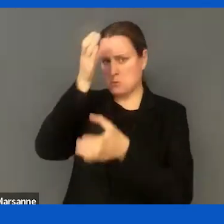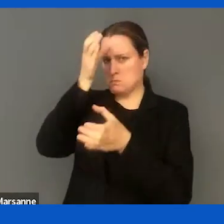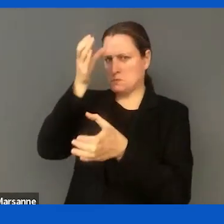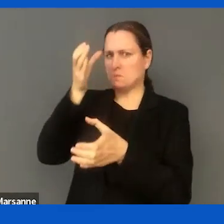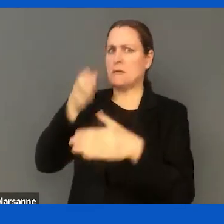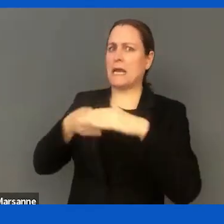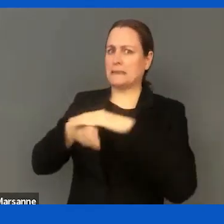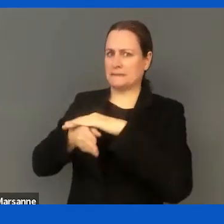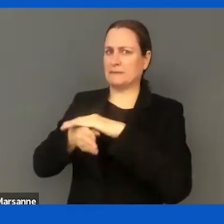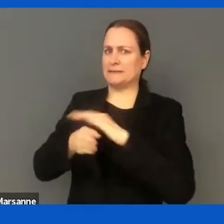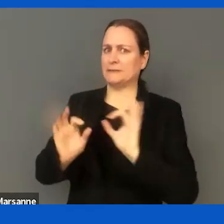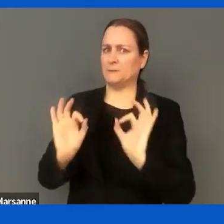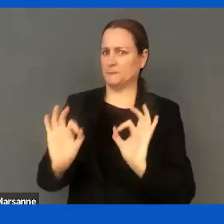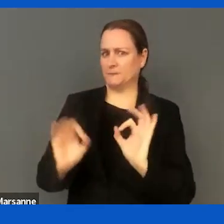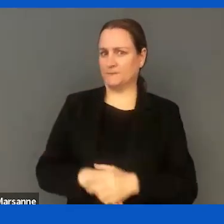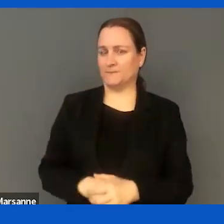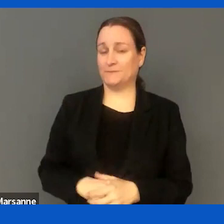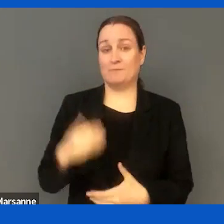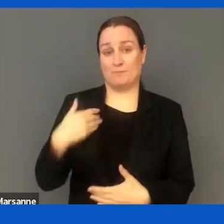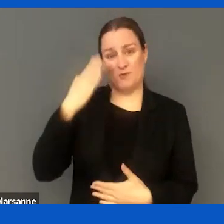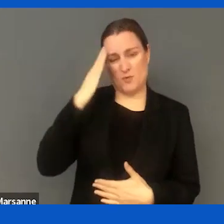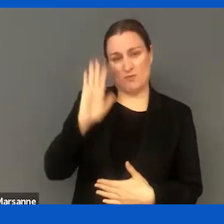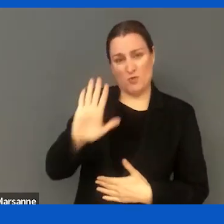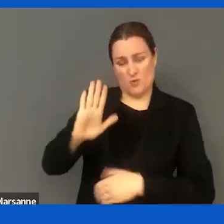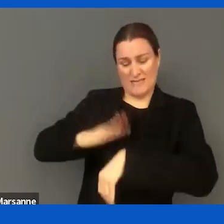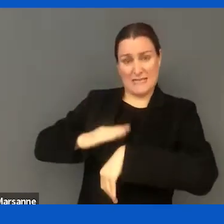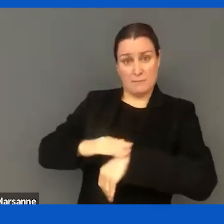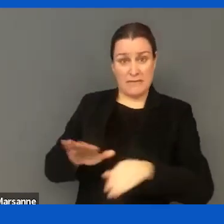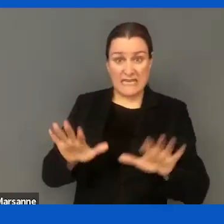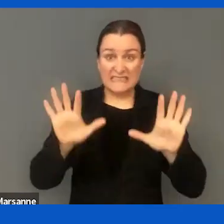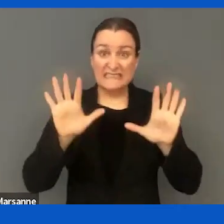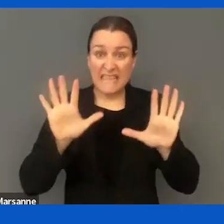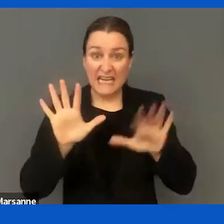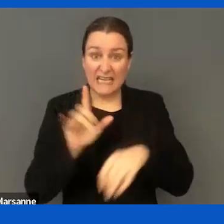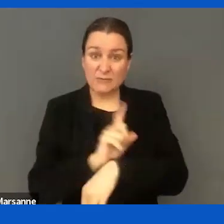you could talk about this for three hours. Do not do that, because then I have to shut your